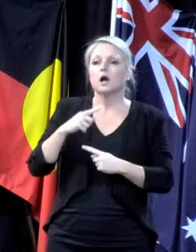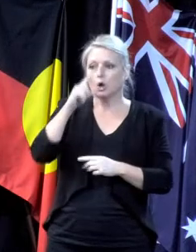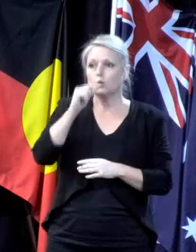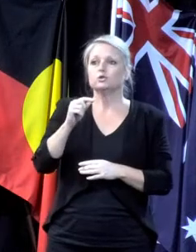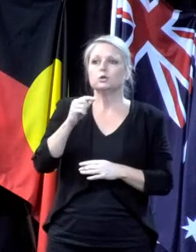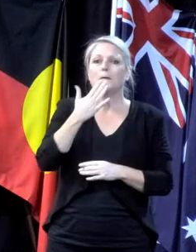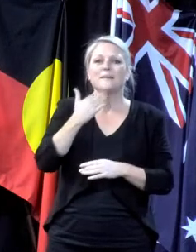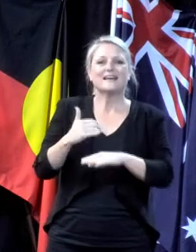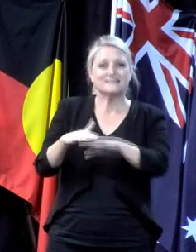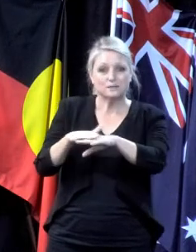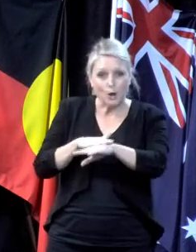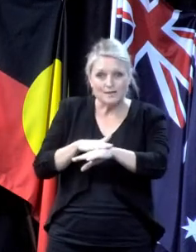Yes, yes, yes.